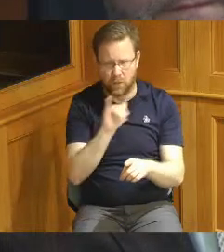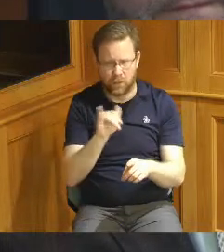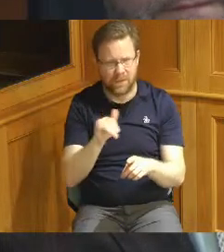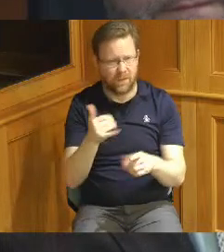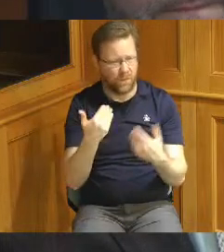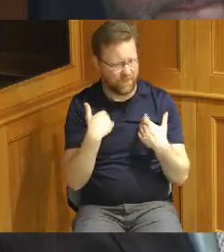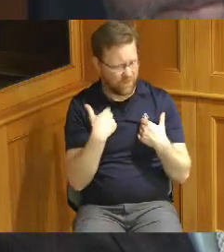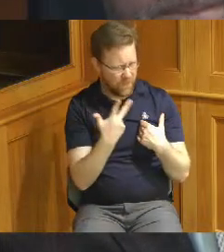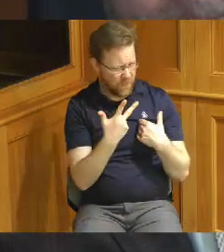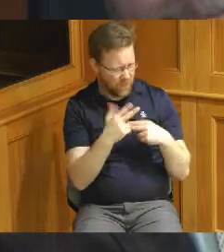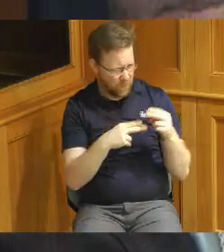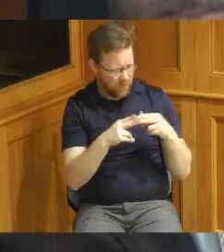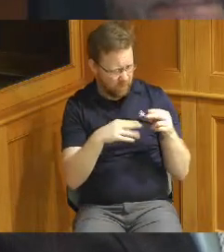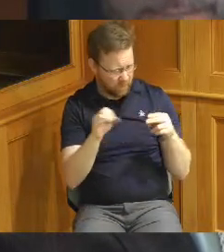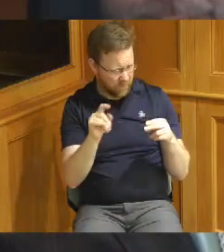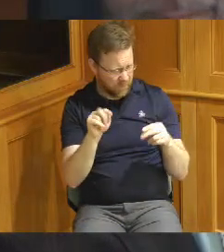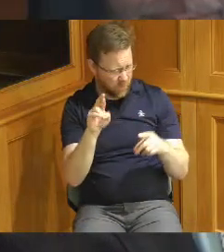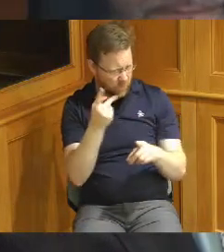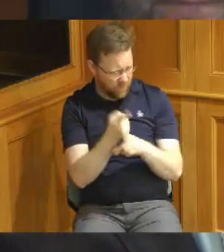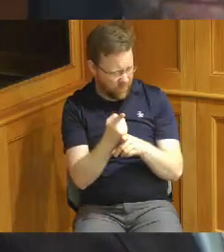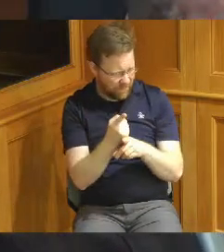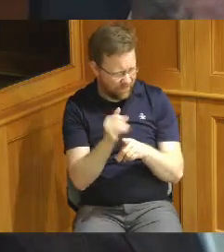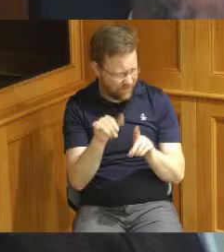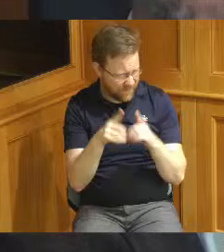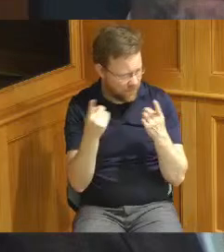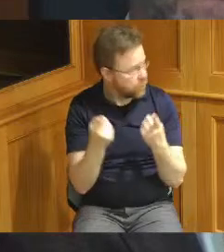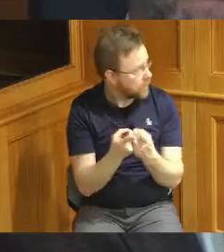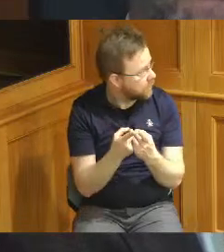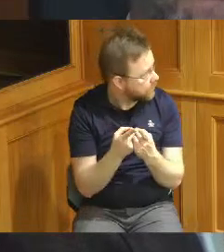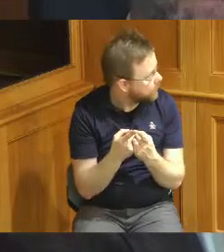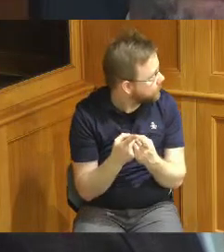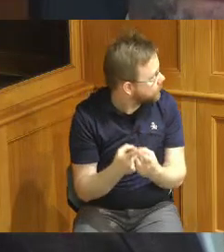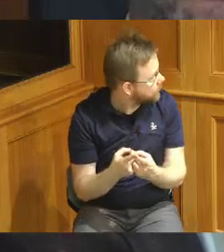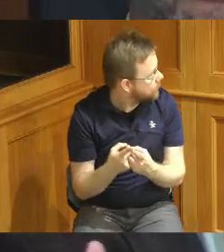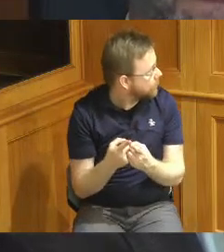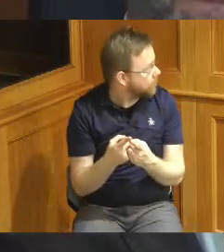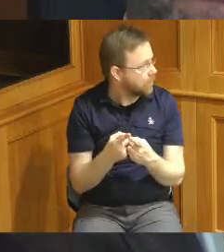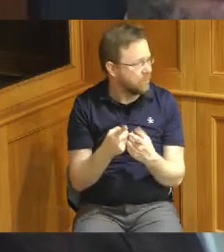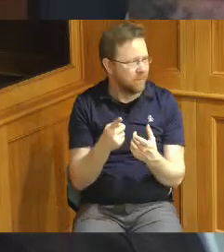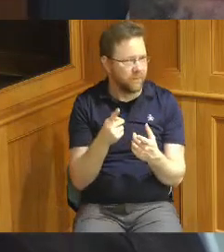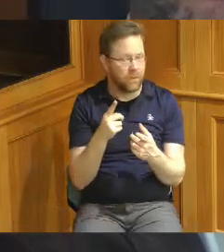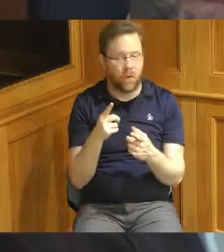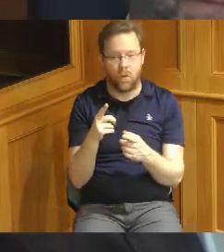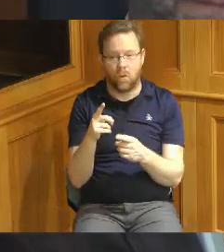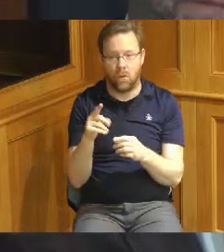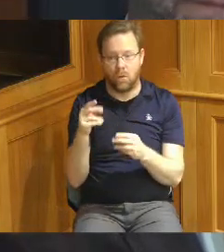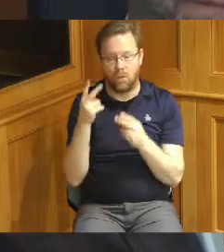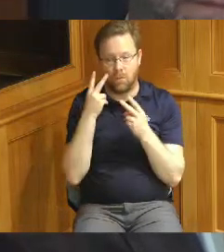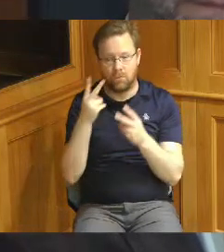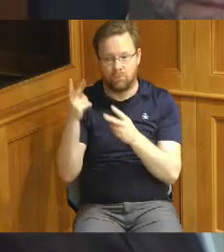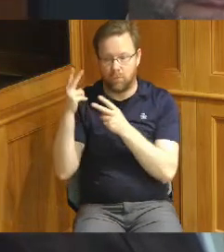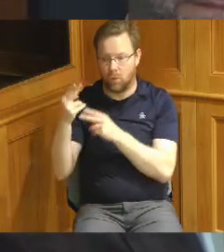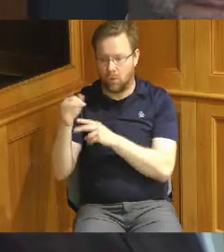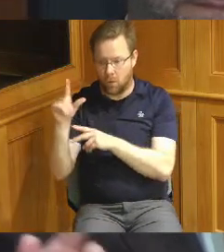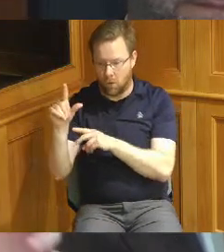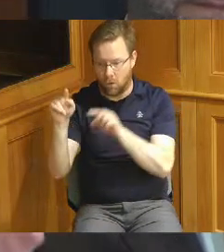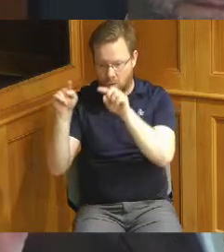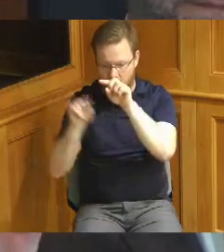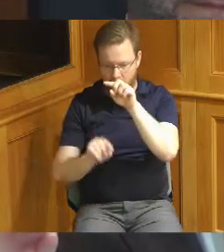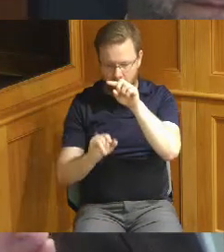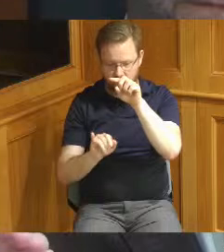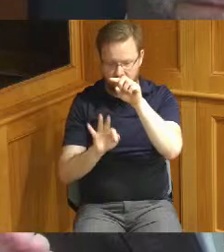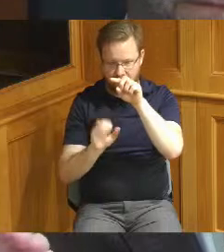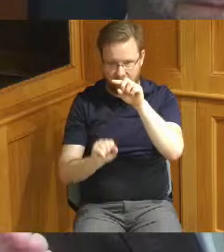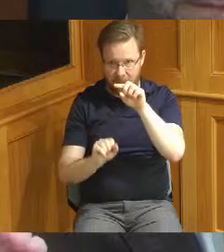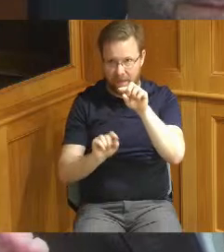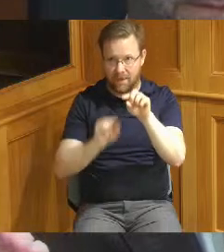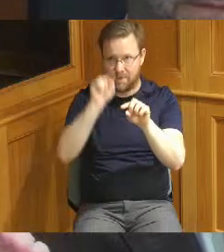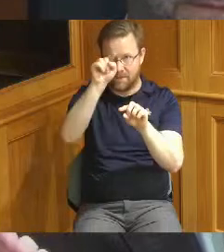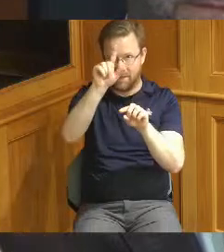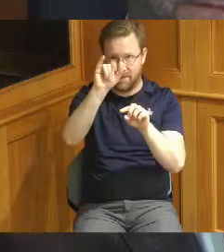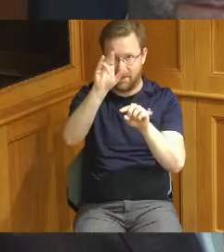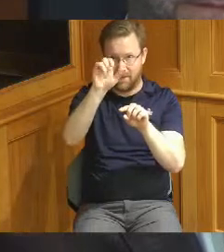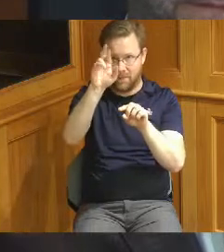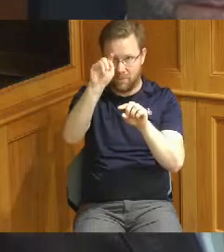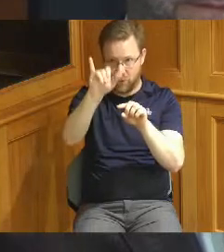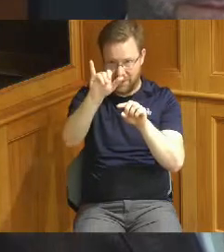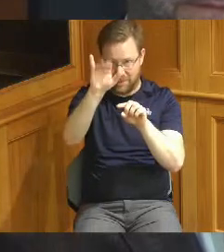and maintenance contract through April 1st of 2029 item number 14 is resolution p069-24 this is a